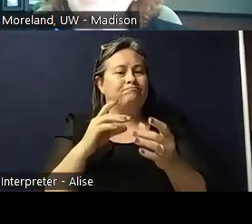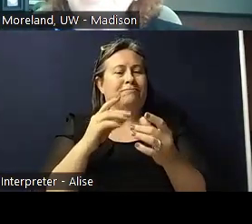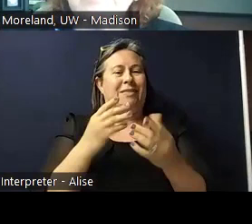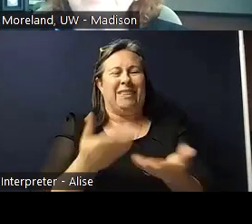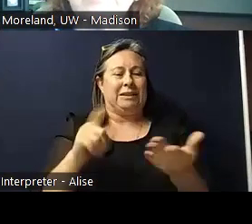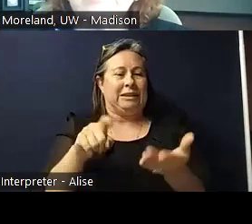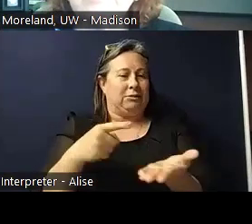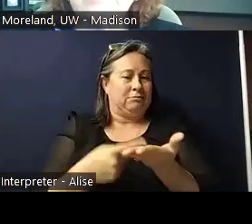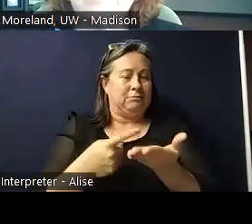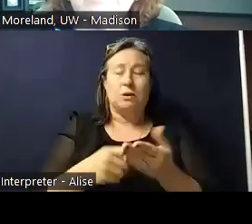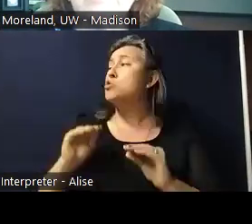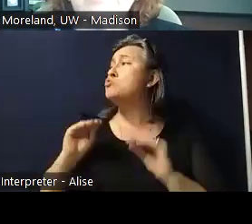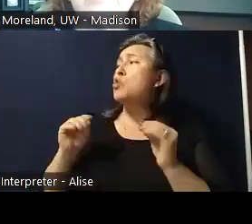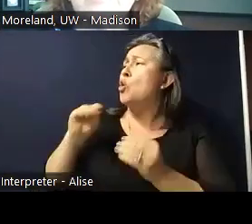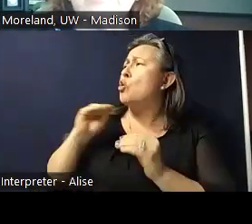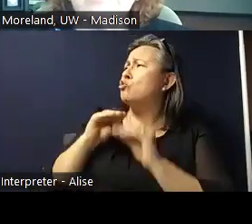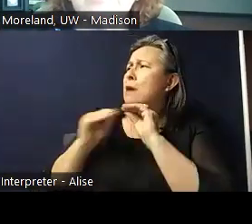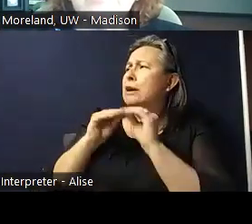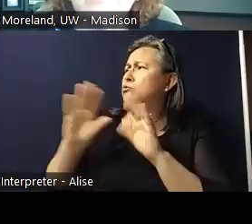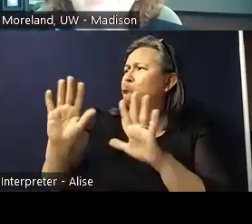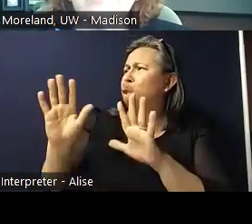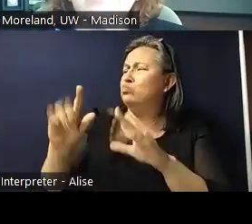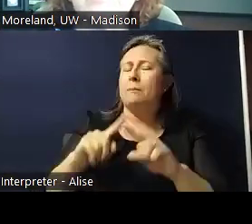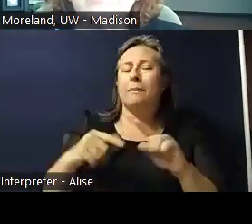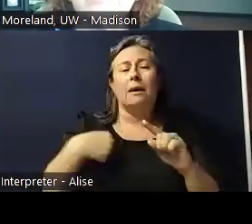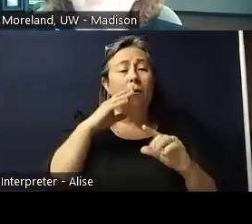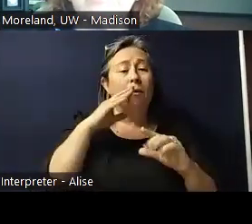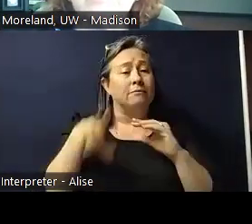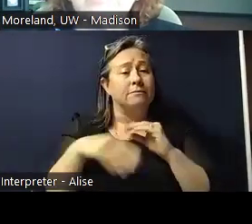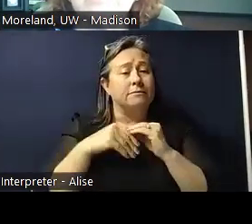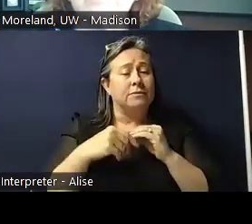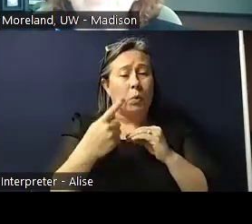Pamela Webb: Well, no corrections, Missy, but I would just maybe add one thing to the scope